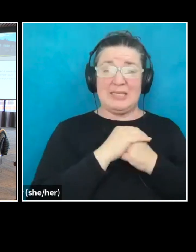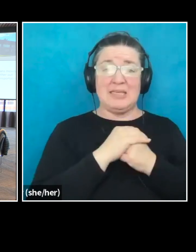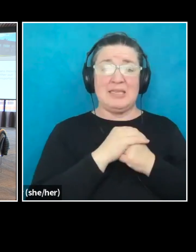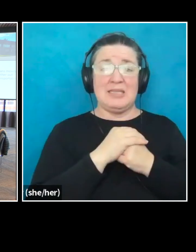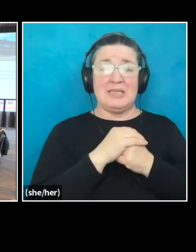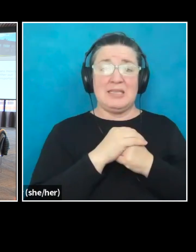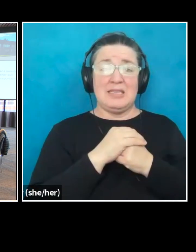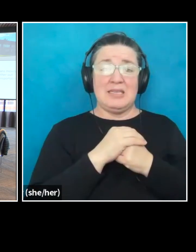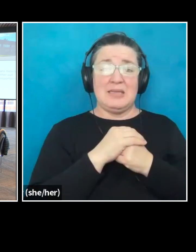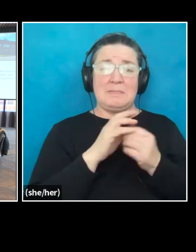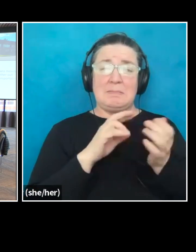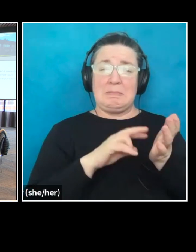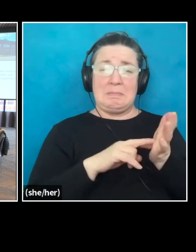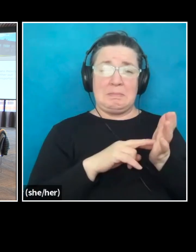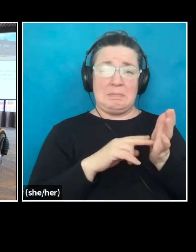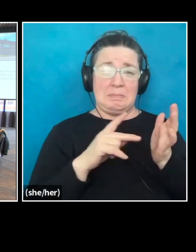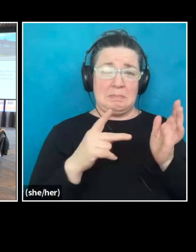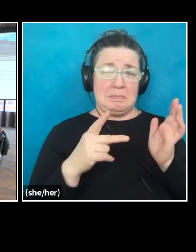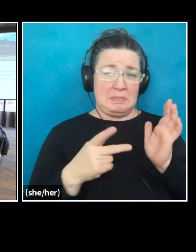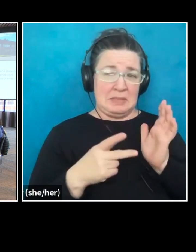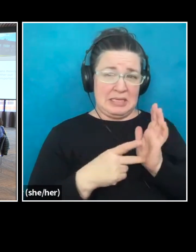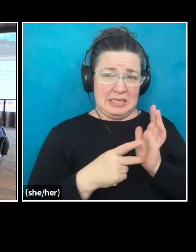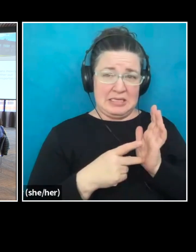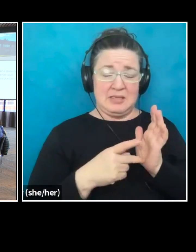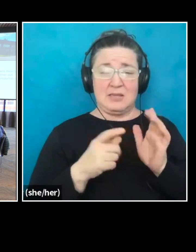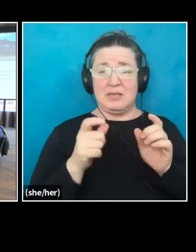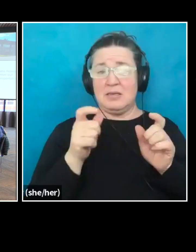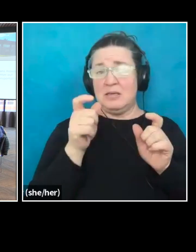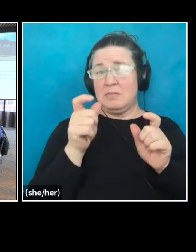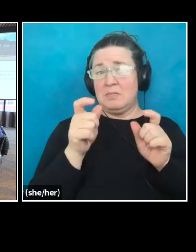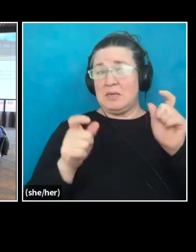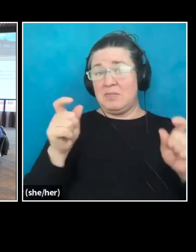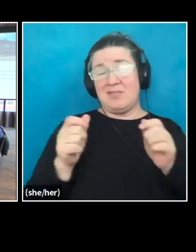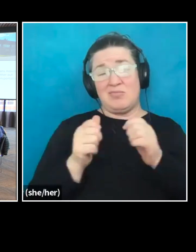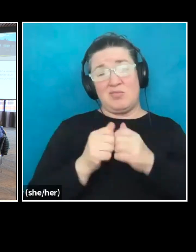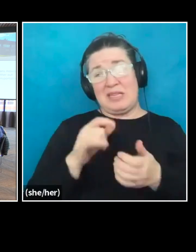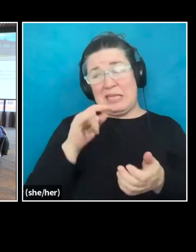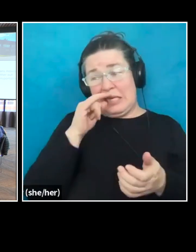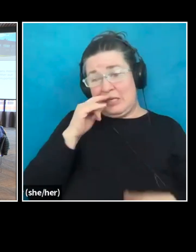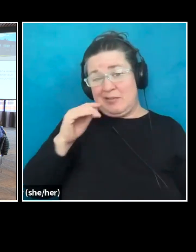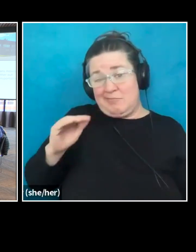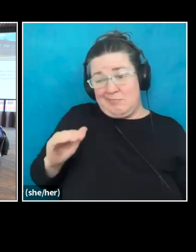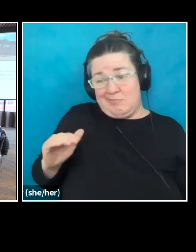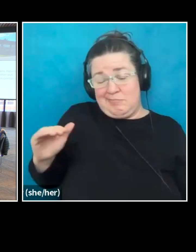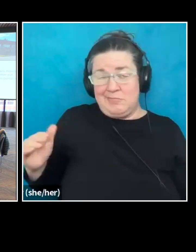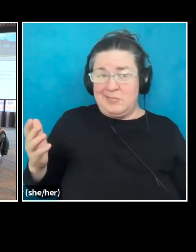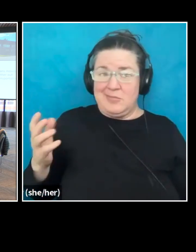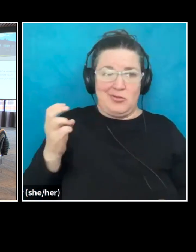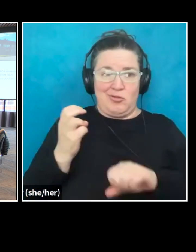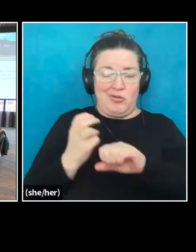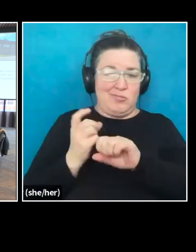it it people with small kids like that's a really far way to go. And I have a six-year-old who is